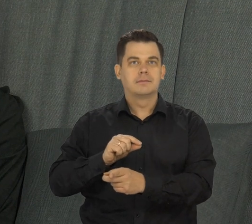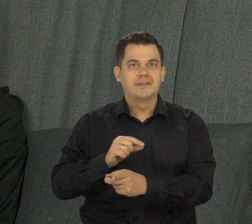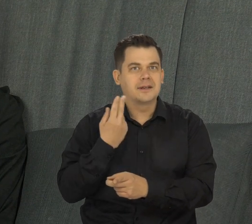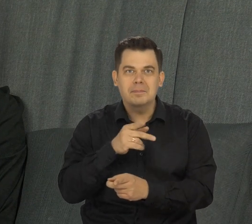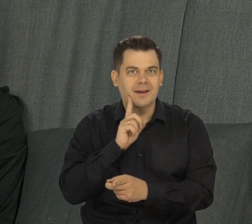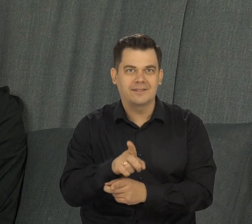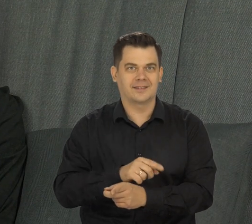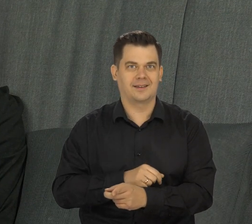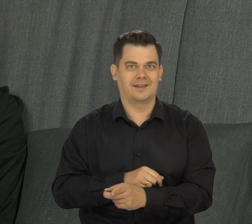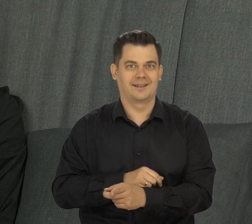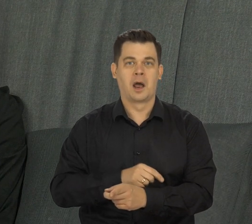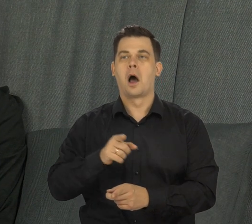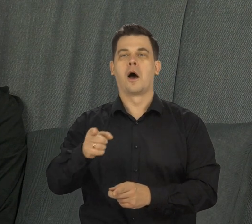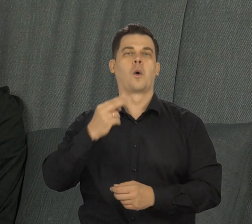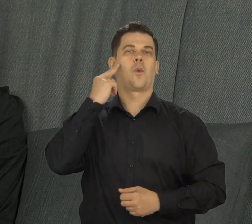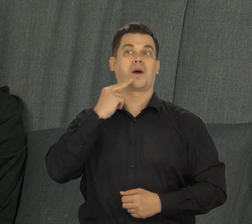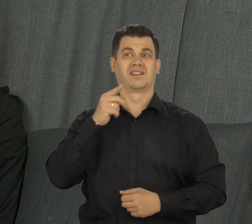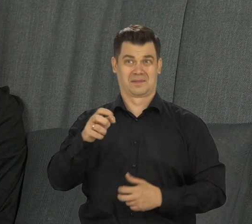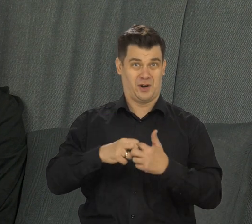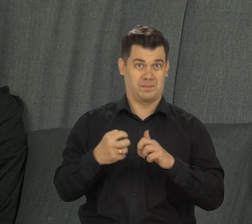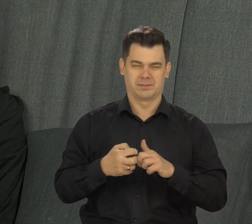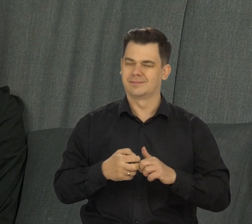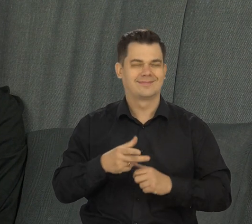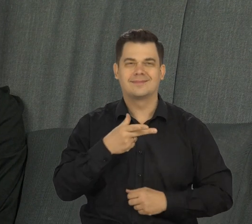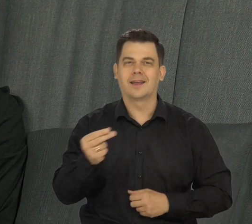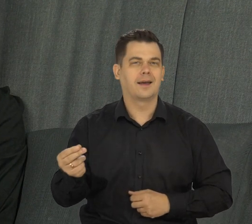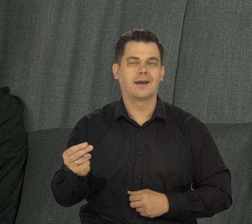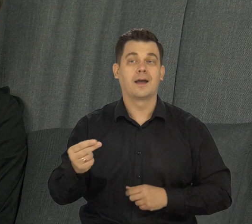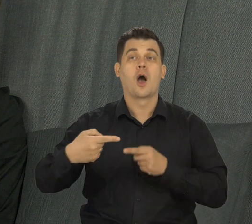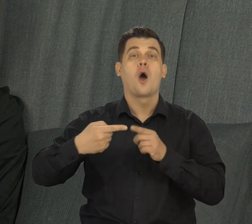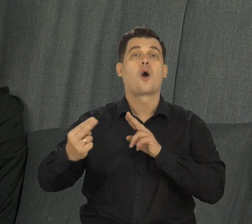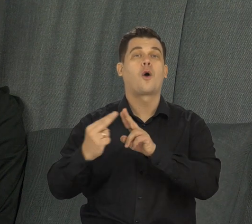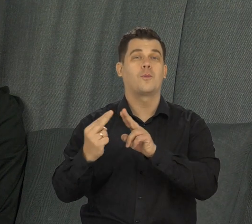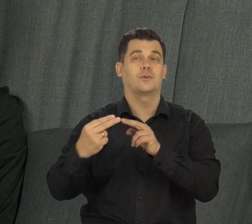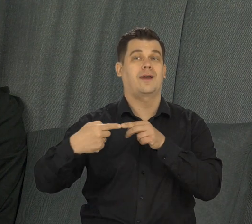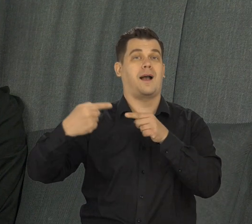The problem was never his deafness. Our problem was communication.